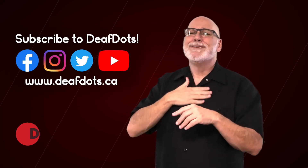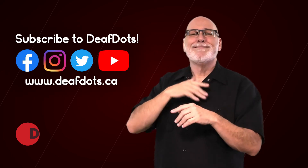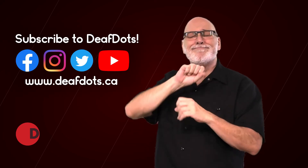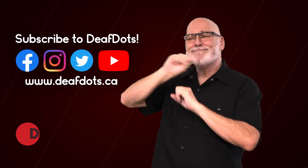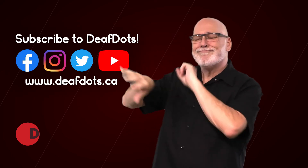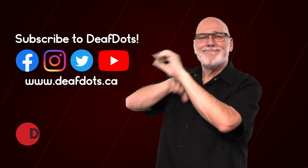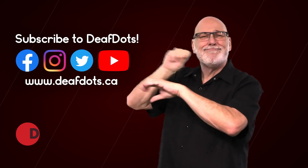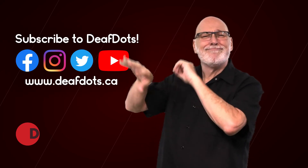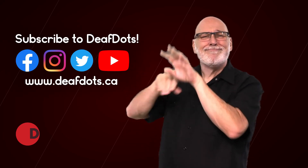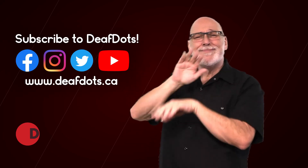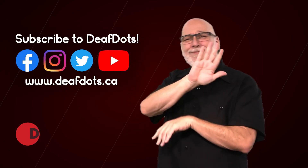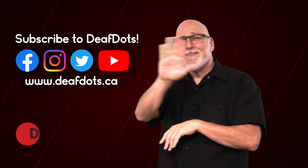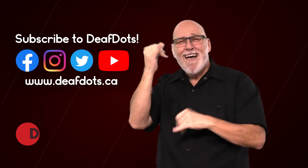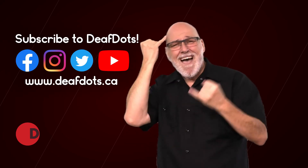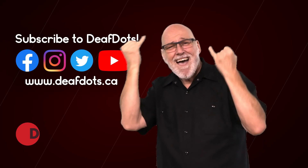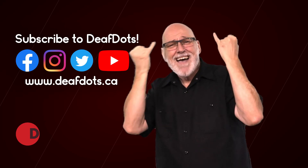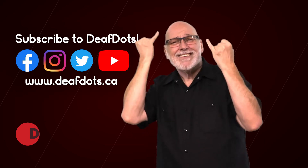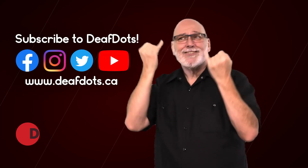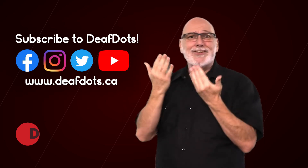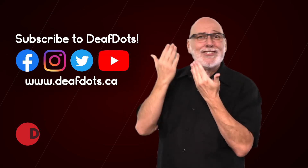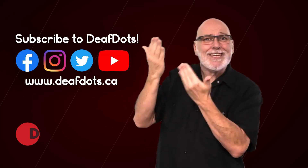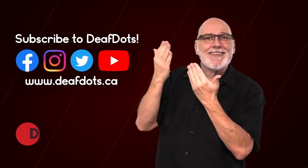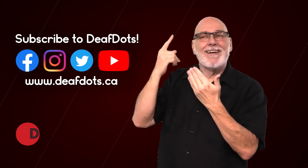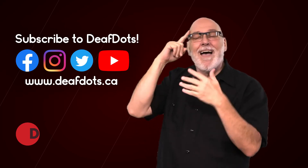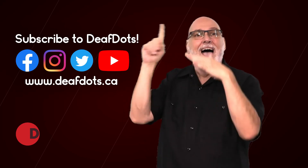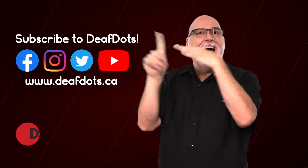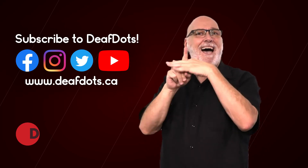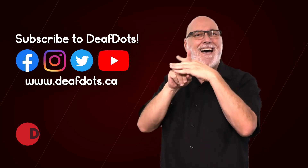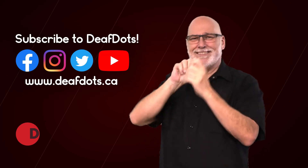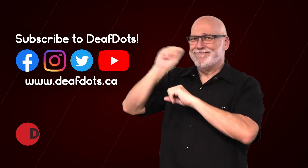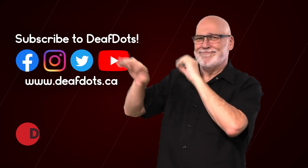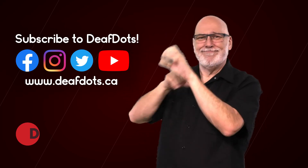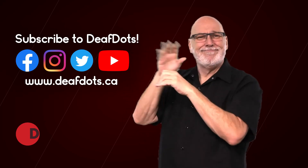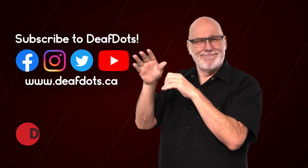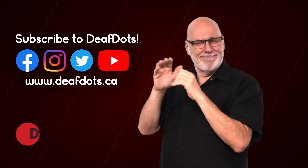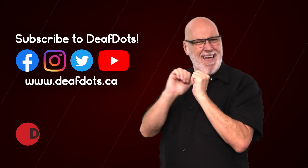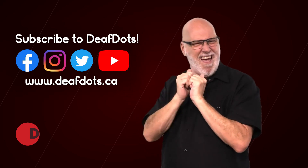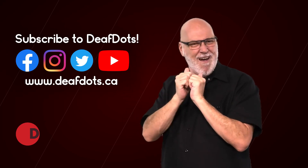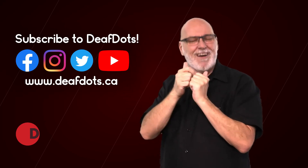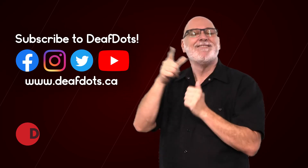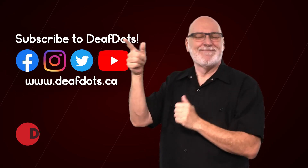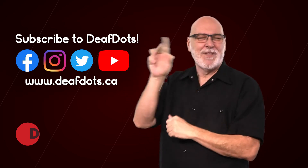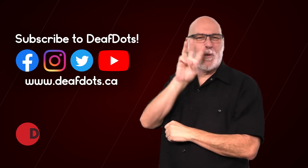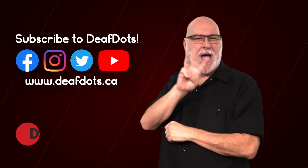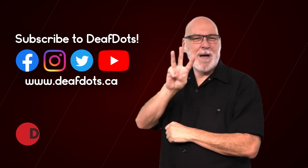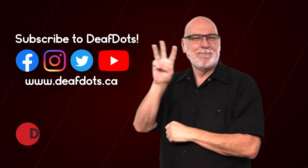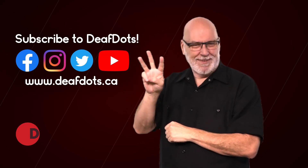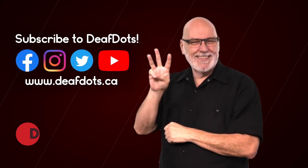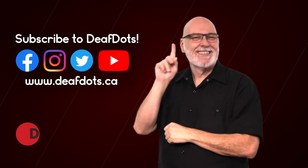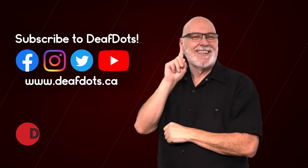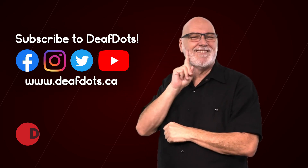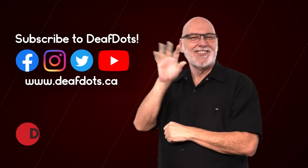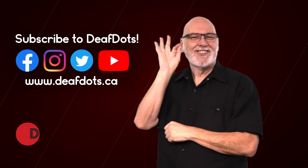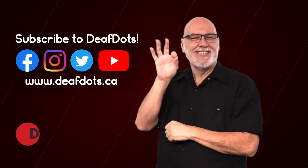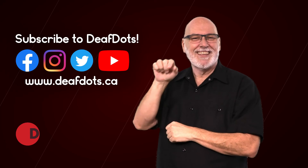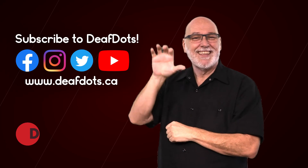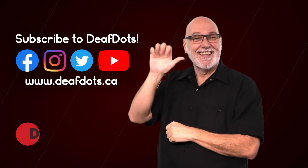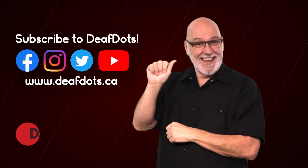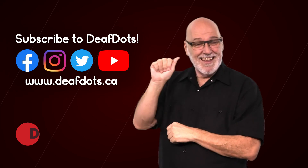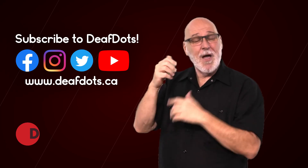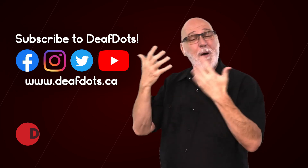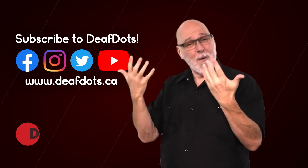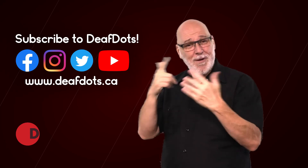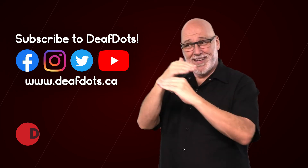Please send your news suggestions through our website www.DeafDots.ca